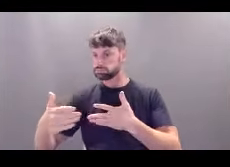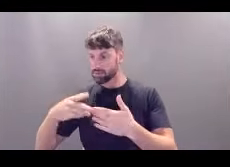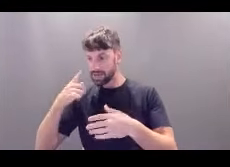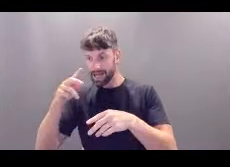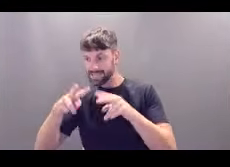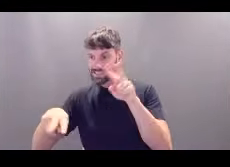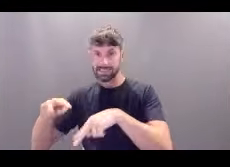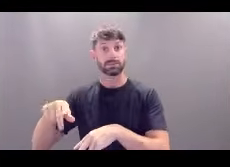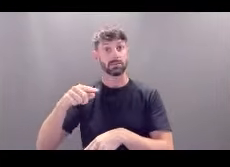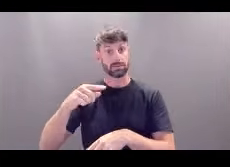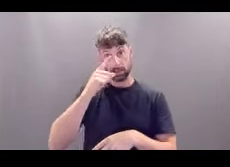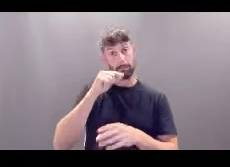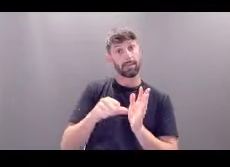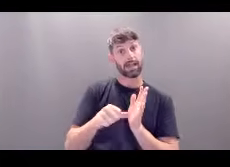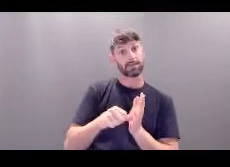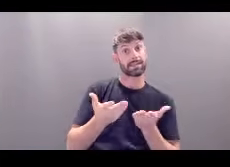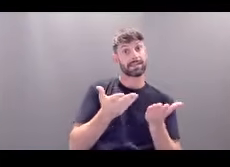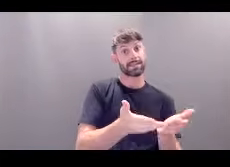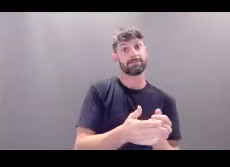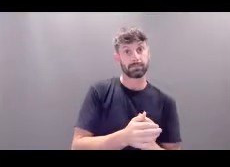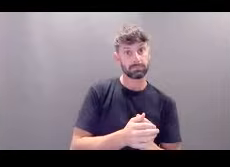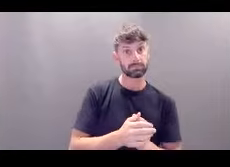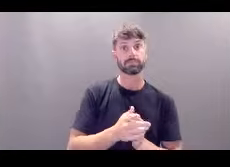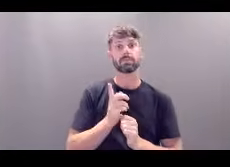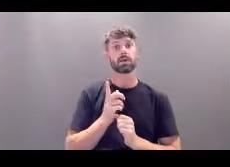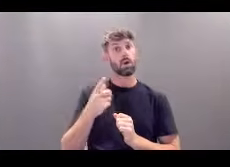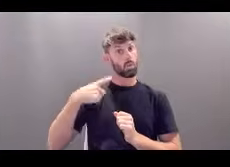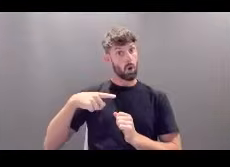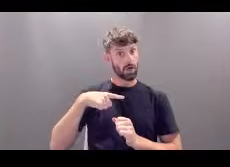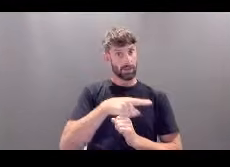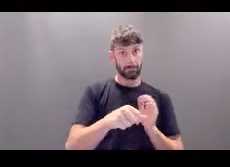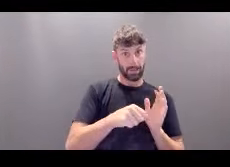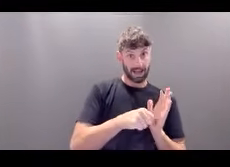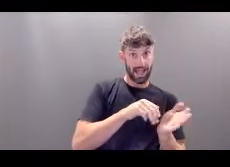Now, this may be to explore AT options or to look at